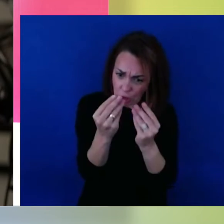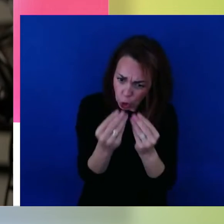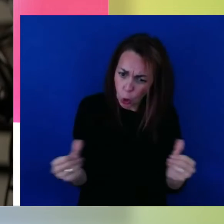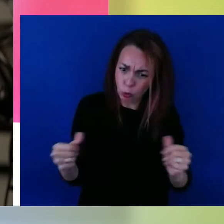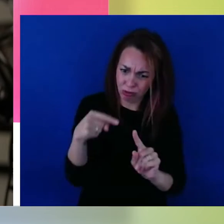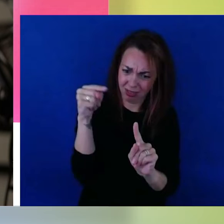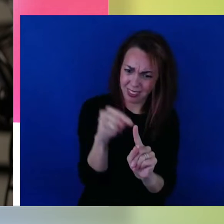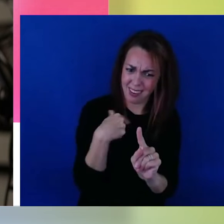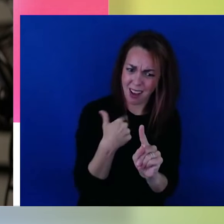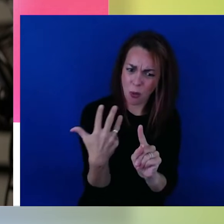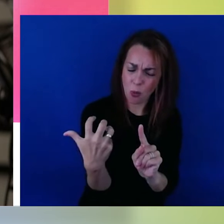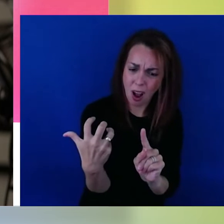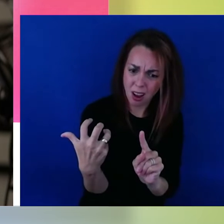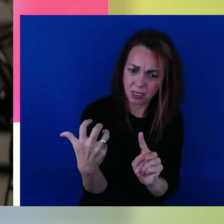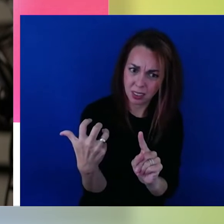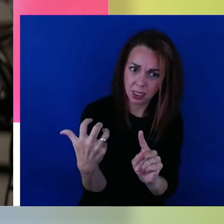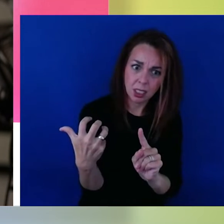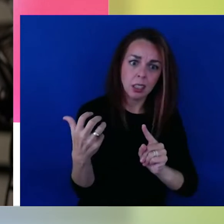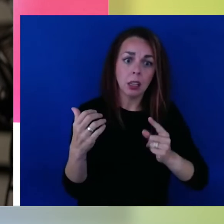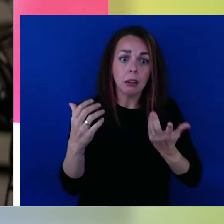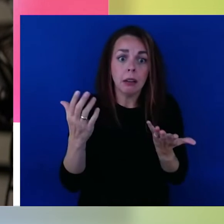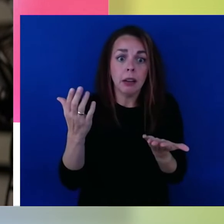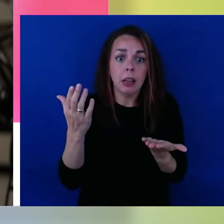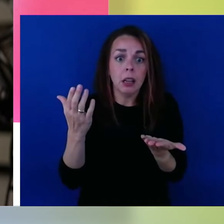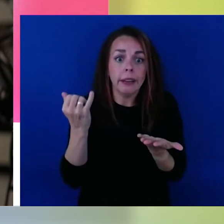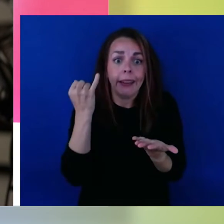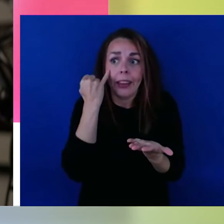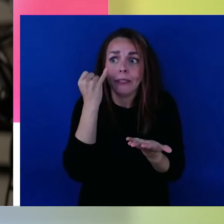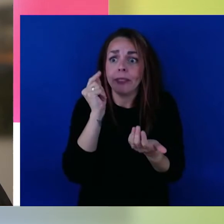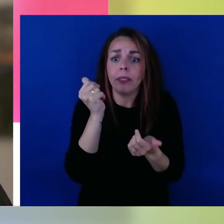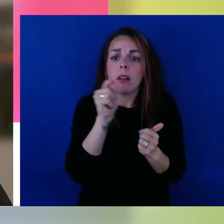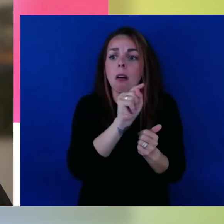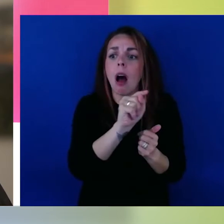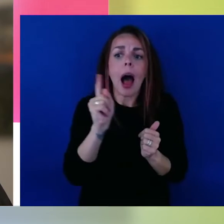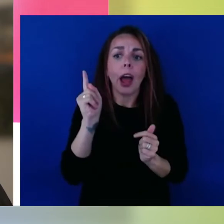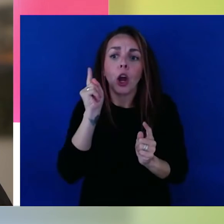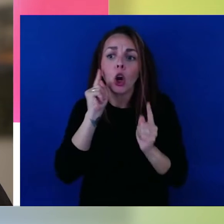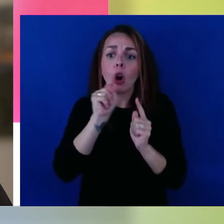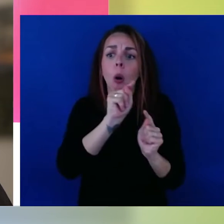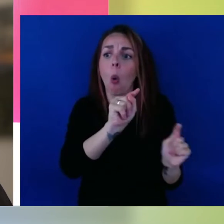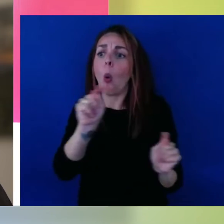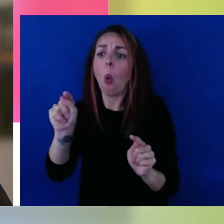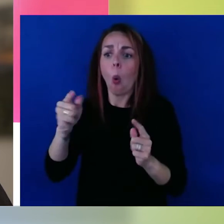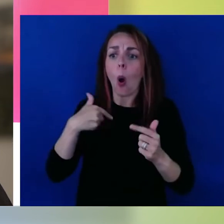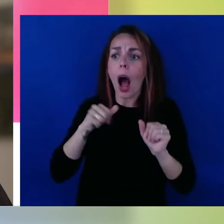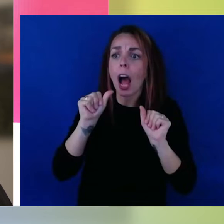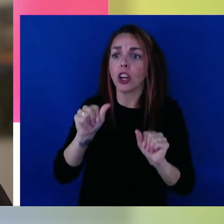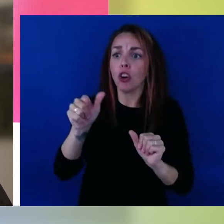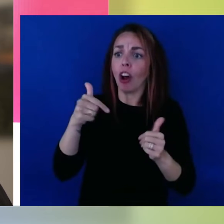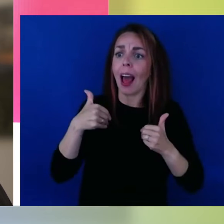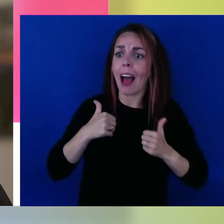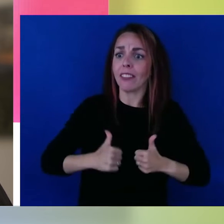If there was absolutely any hint of a possibility that I could figure out how to live a meaningful life